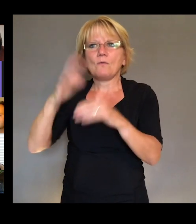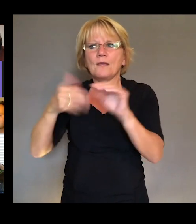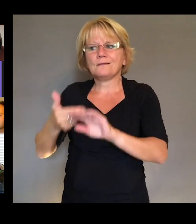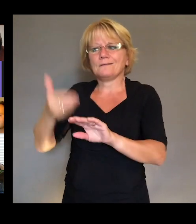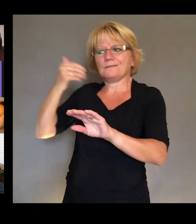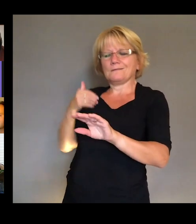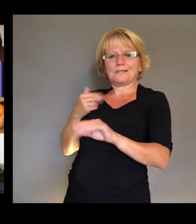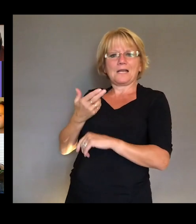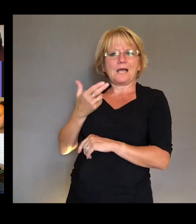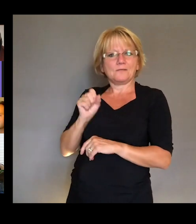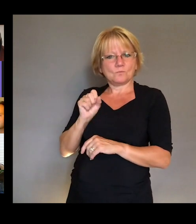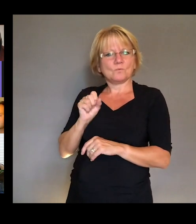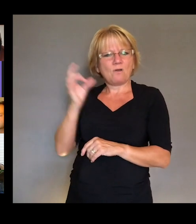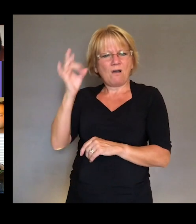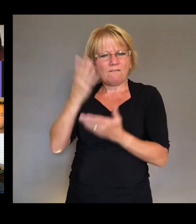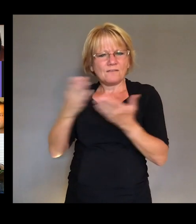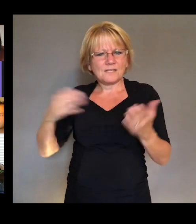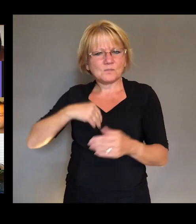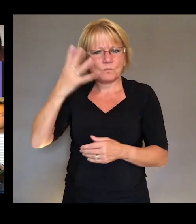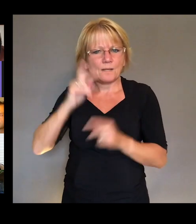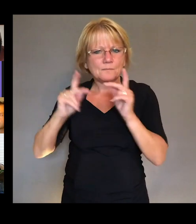to learn about these awful things that white people did.